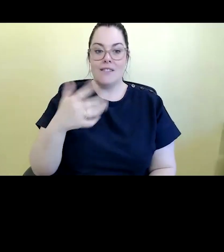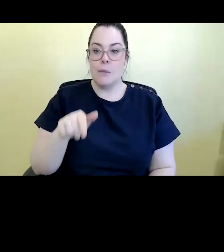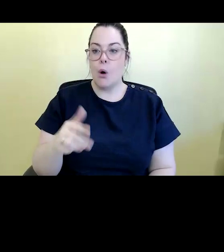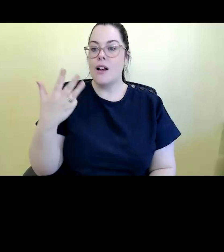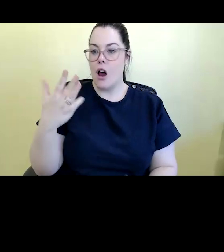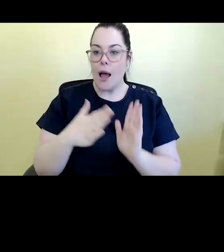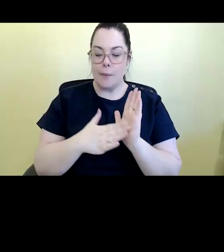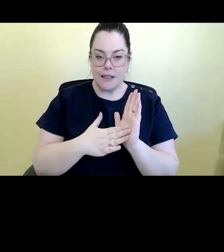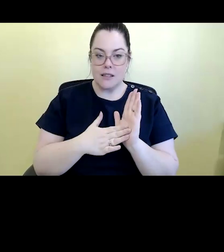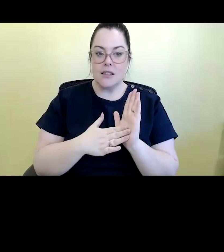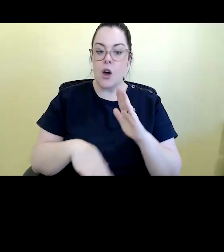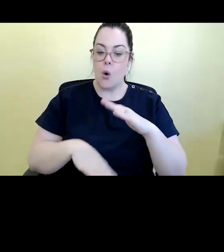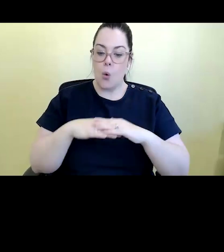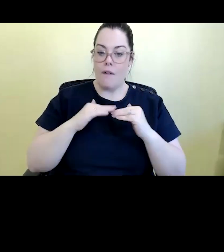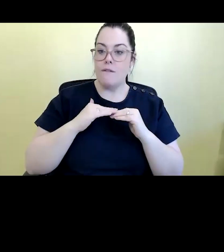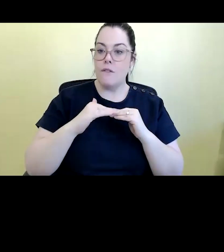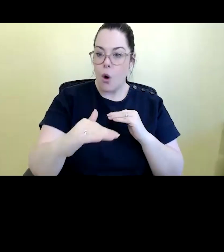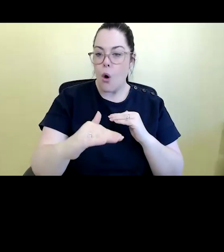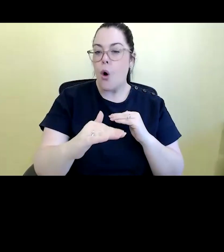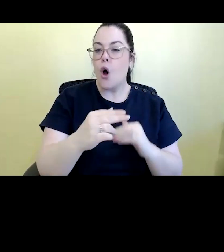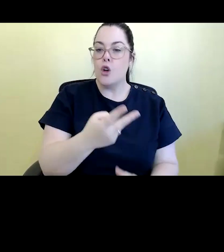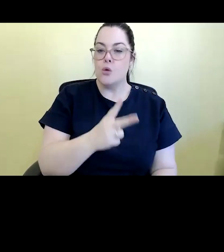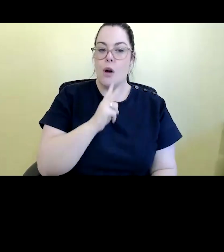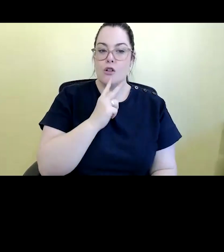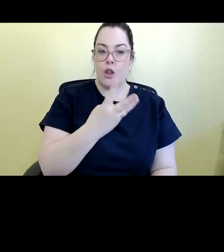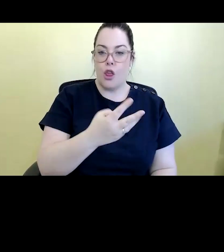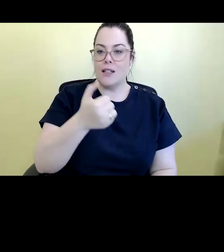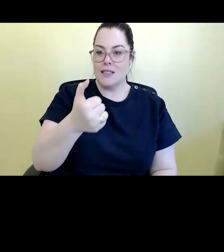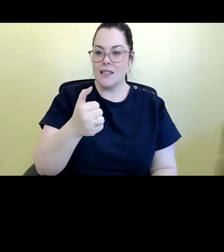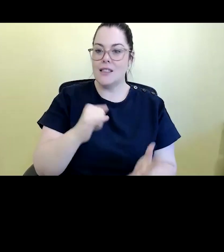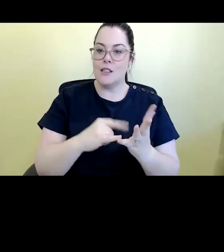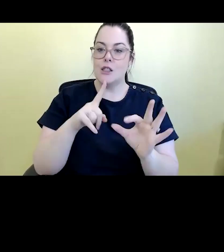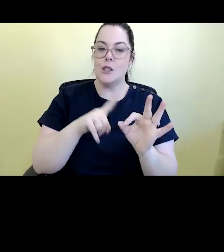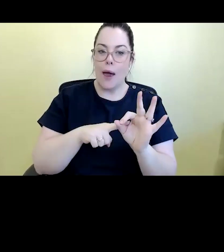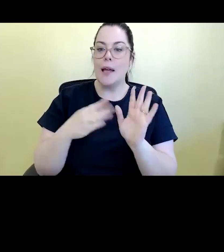with a total floor area of about 236 m². So it is quite a large, volume